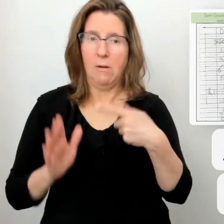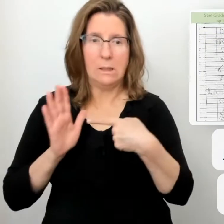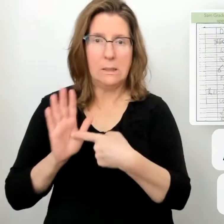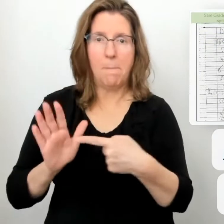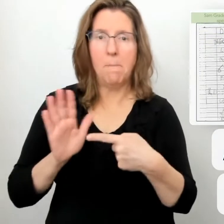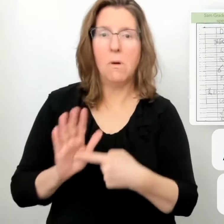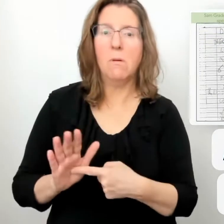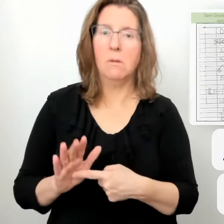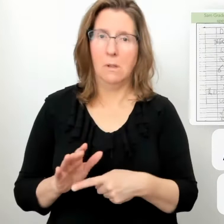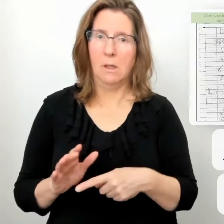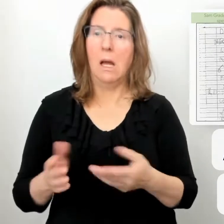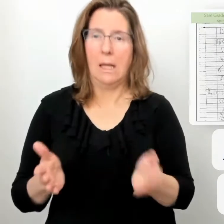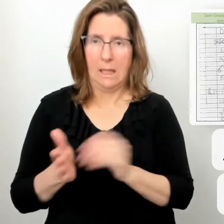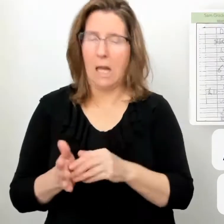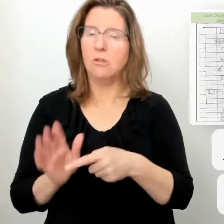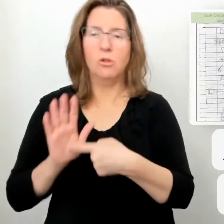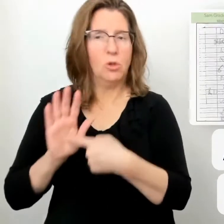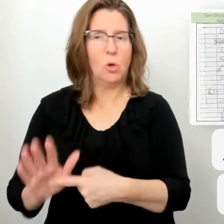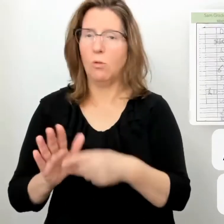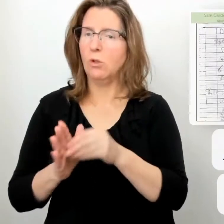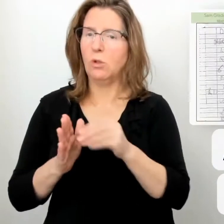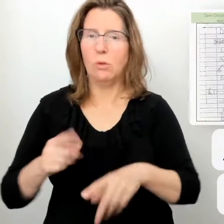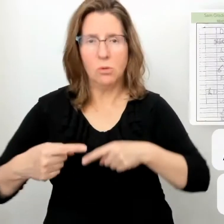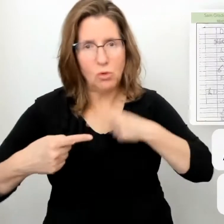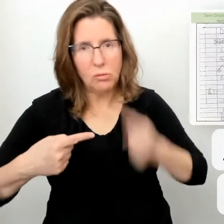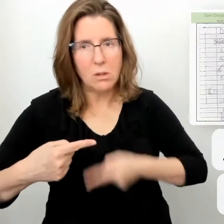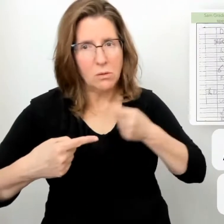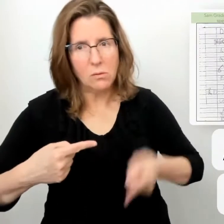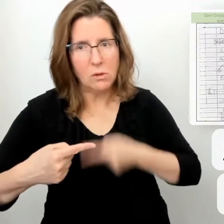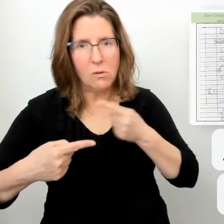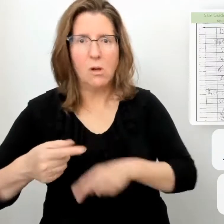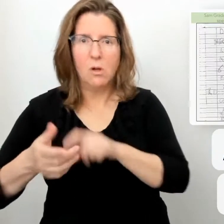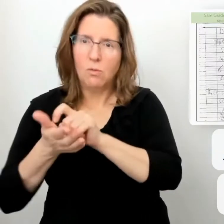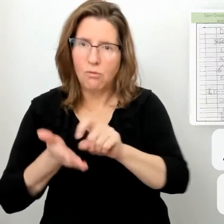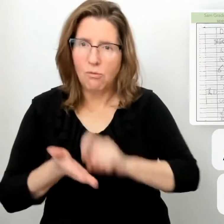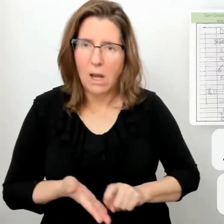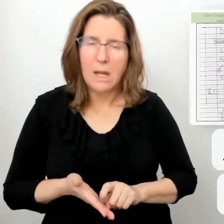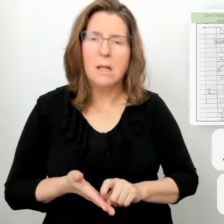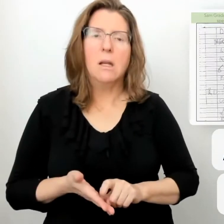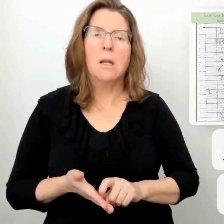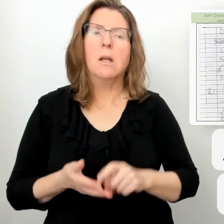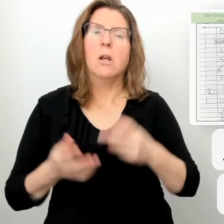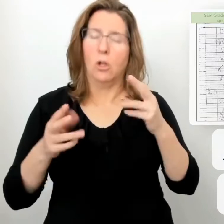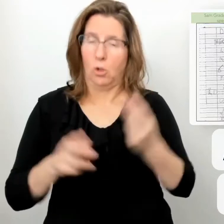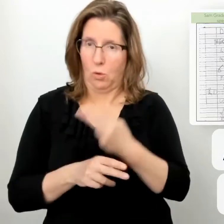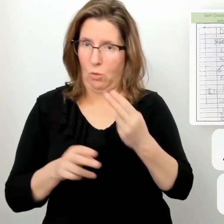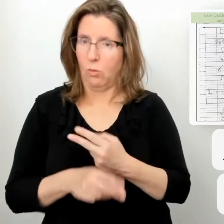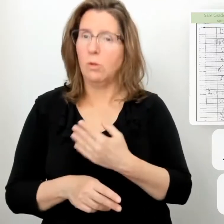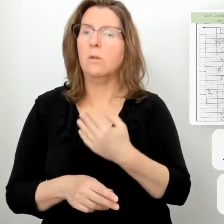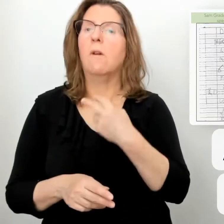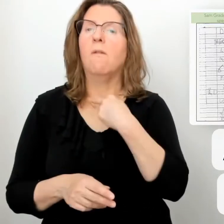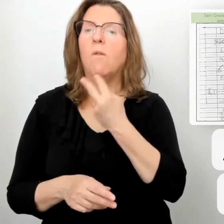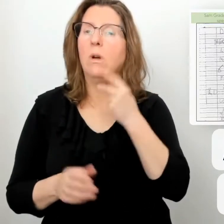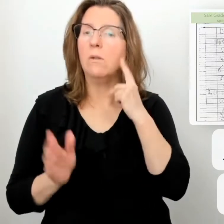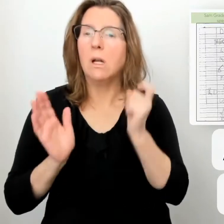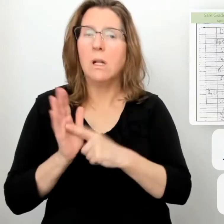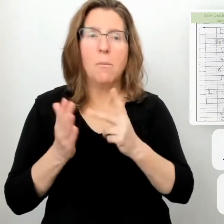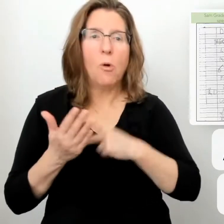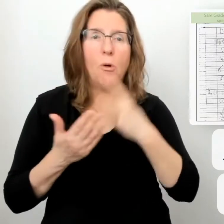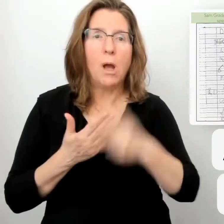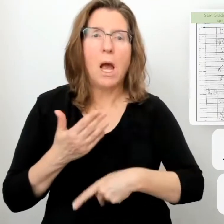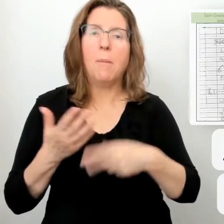Here's another example comparing their handwritten product with one created through voice-recognition software.